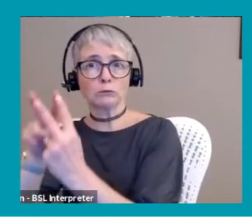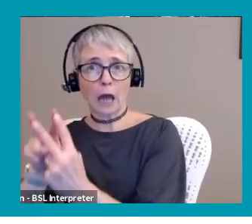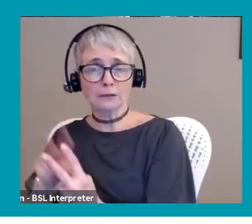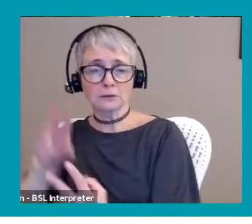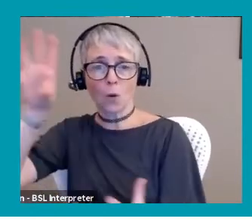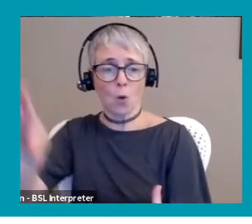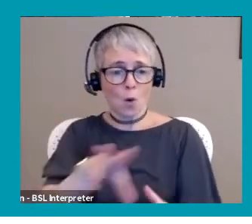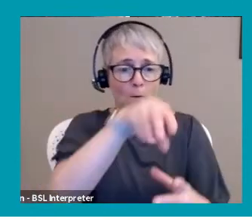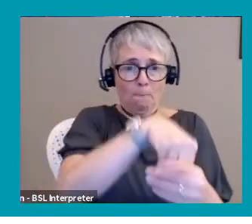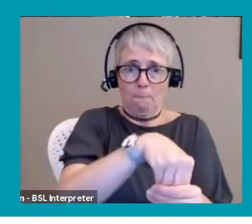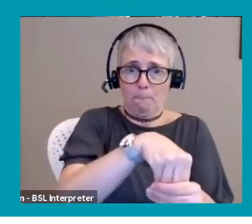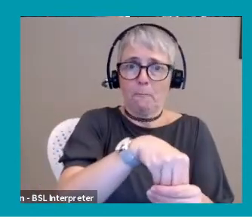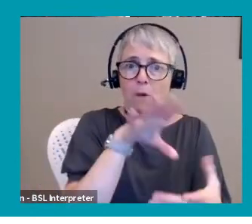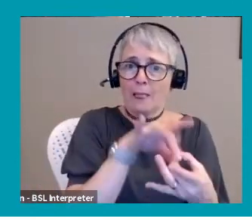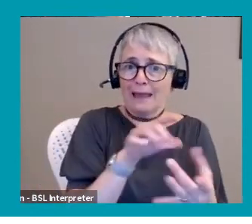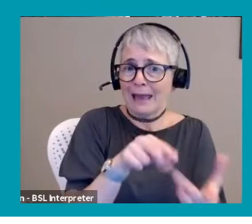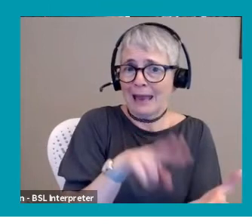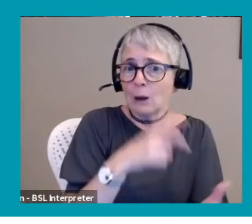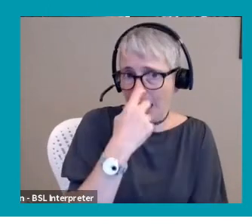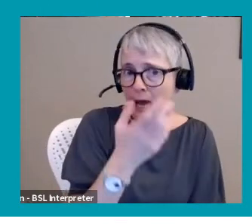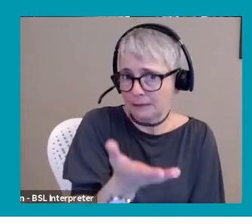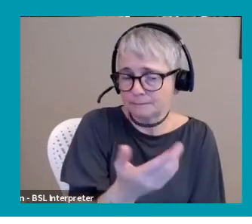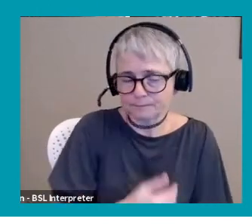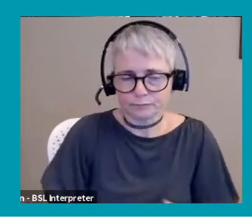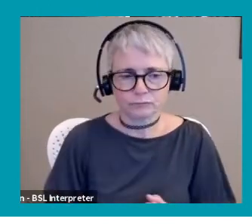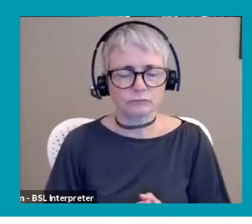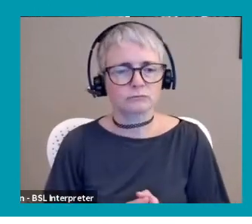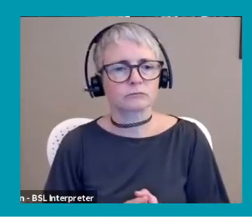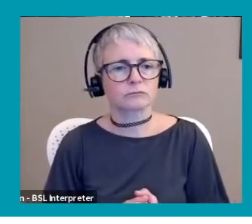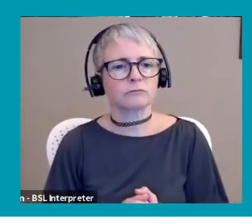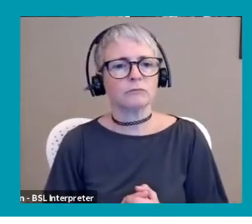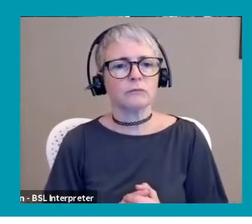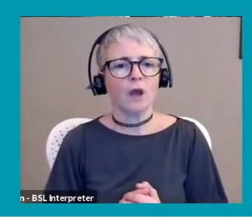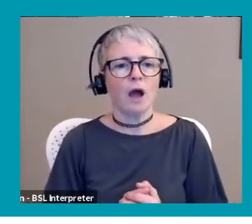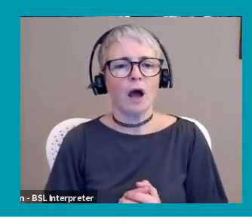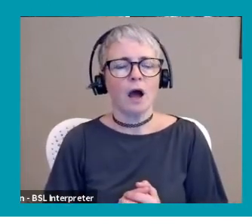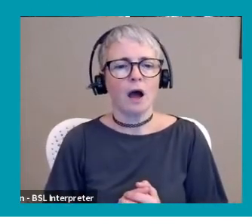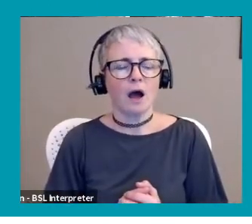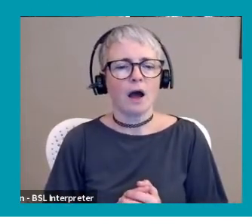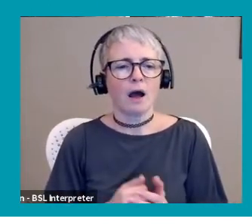Connect with contacts you have lost touch with or want to reconnect with.